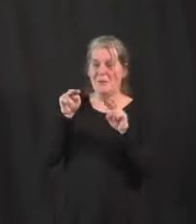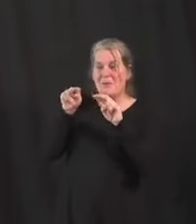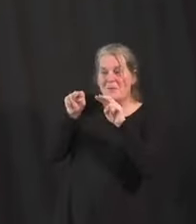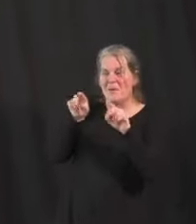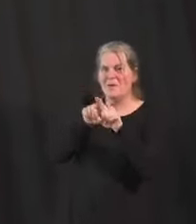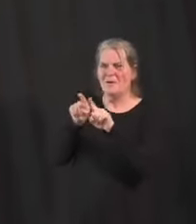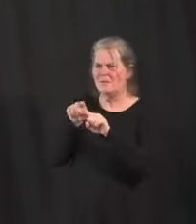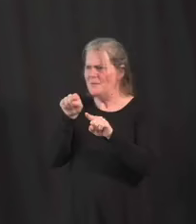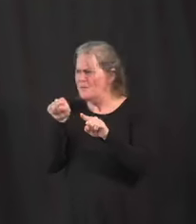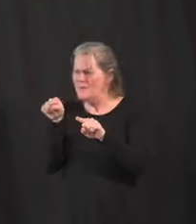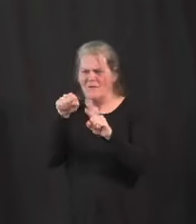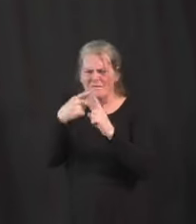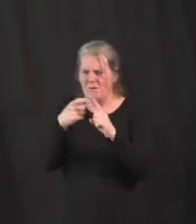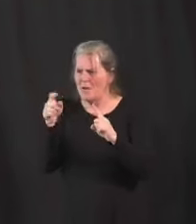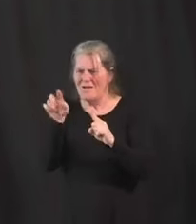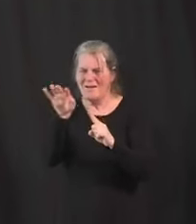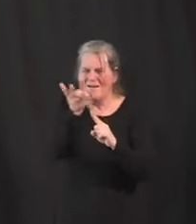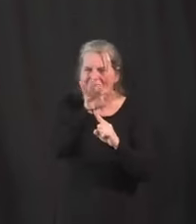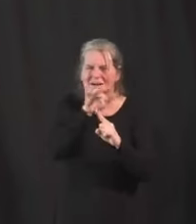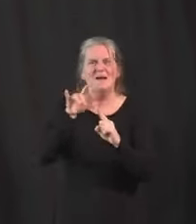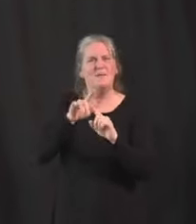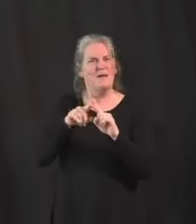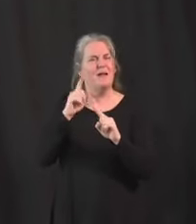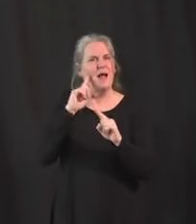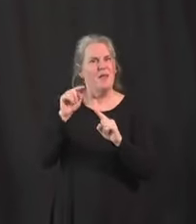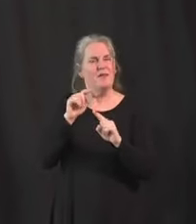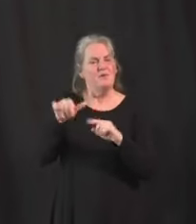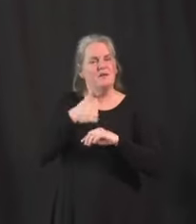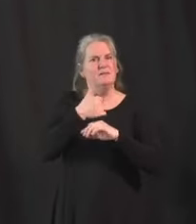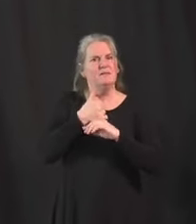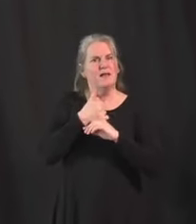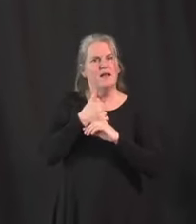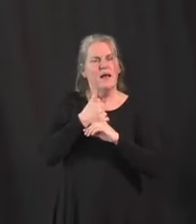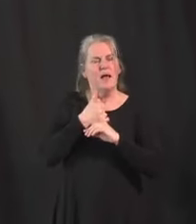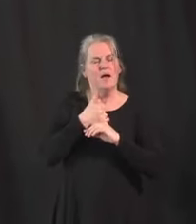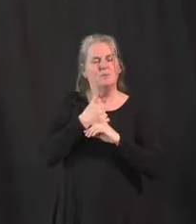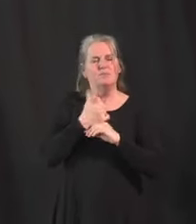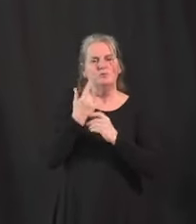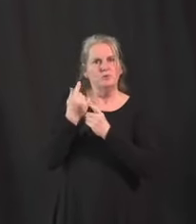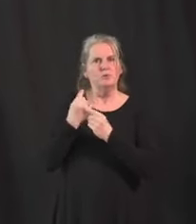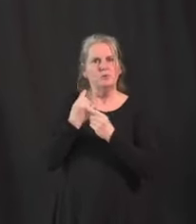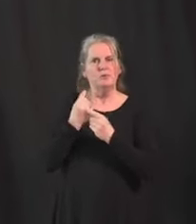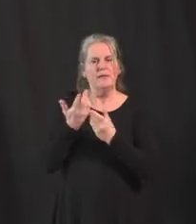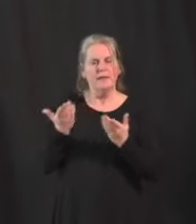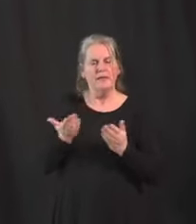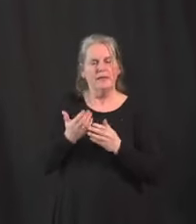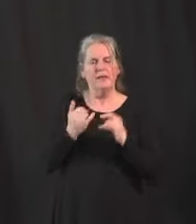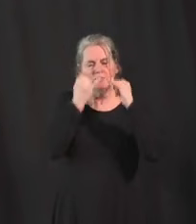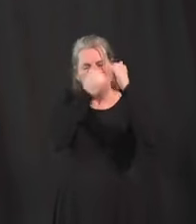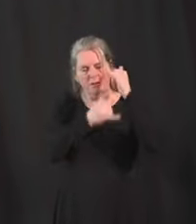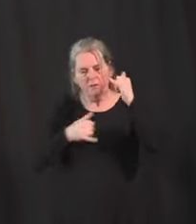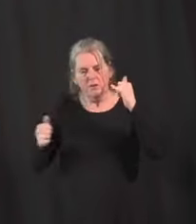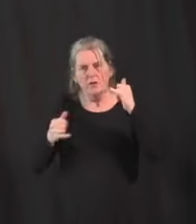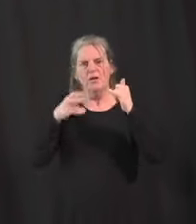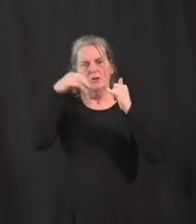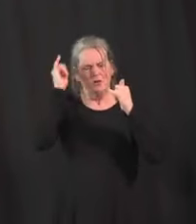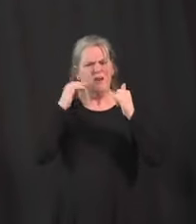BUT I DO THINK THAT THE PROVISIONS THAT WE HAVE IN PLACE RIGHT NOW ARE KEEPING YUKONERS SAFE. HAVING THE ABILITY TO ENFORCE